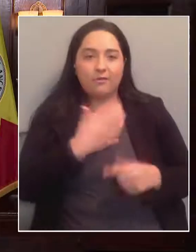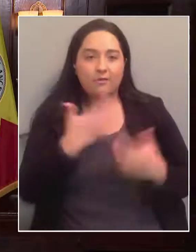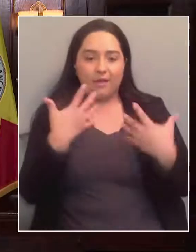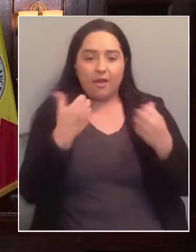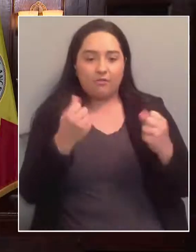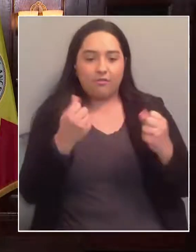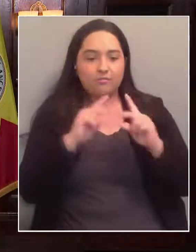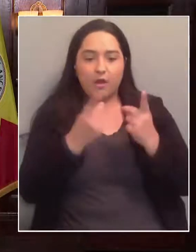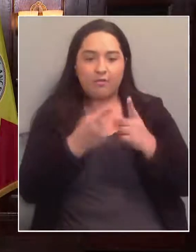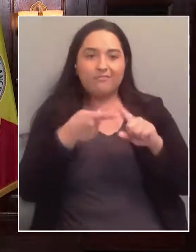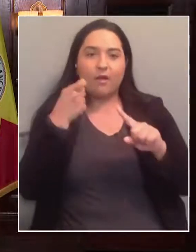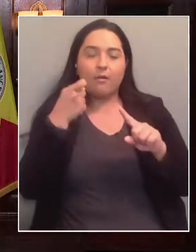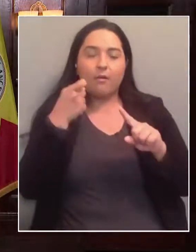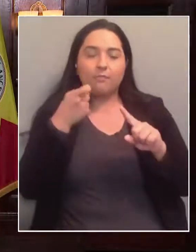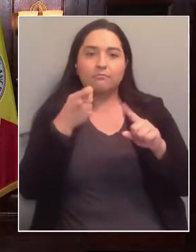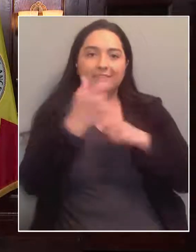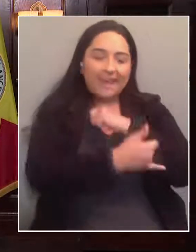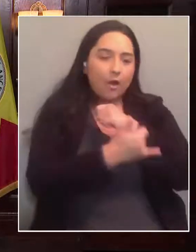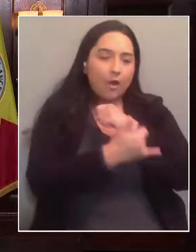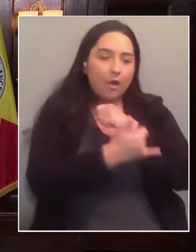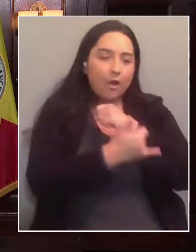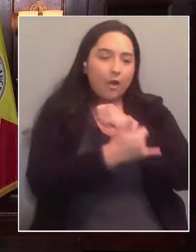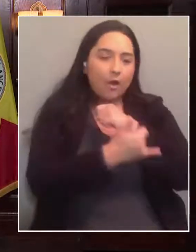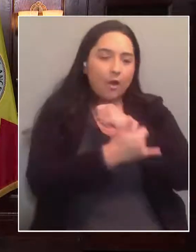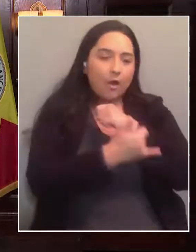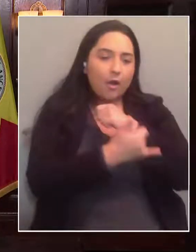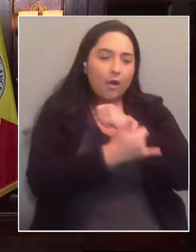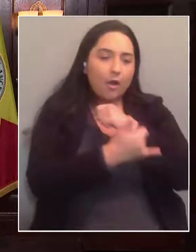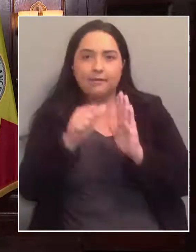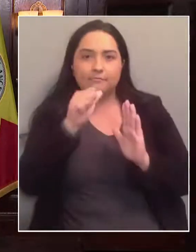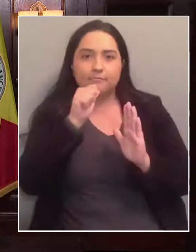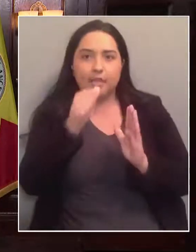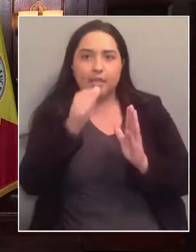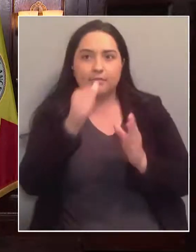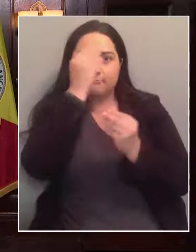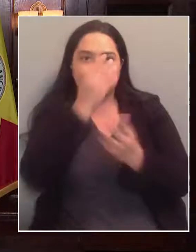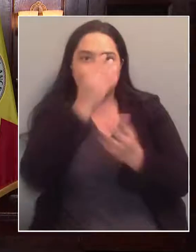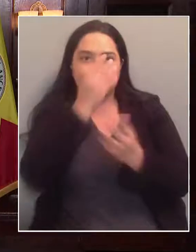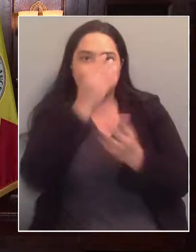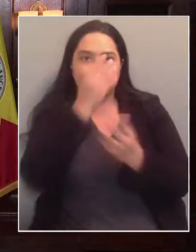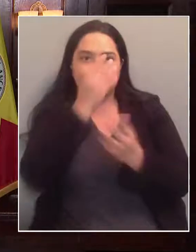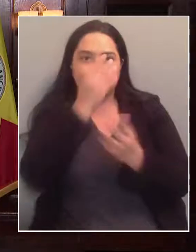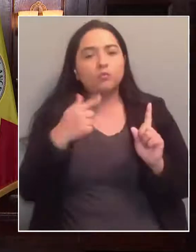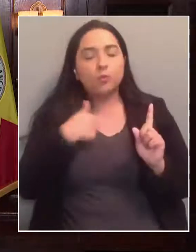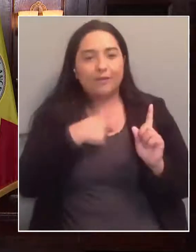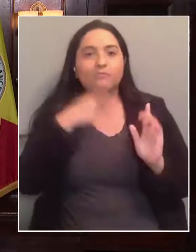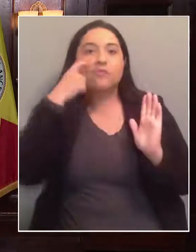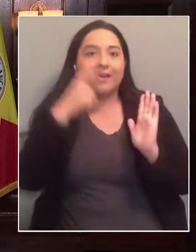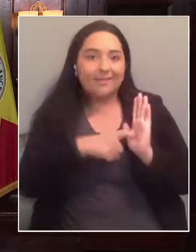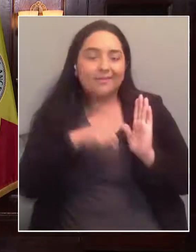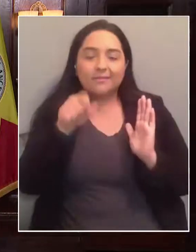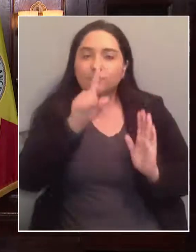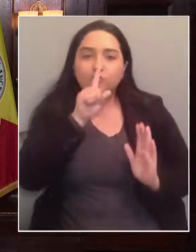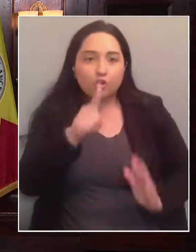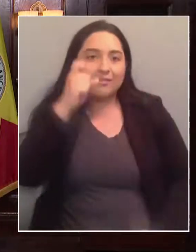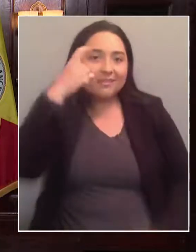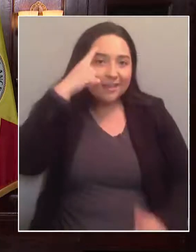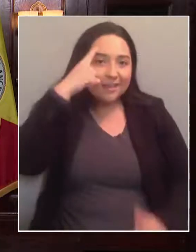THAT--EVERYBODY RECOGNIZES THAT. AT ALL LEVELS. I'M SURE THAT OUR GOVERNOR, I'M SURE OUR SUPERVISORS, I DON'T